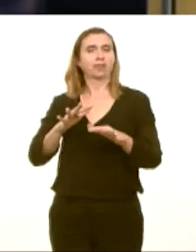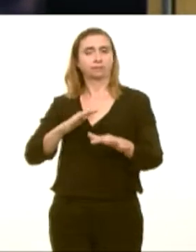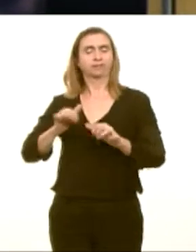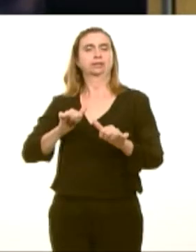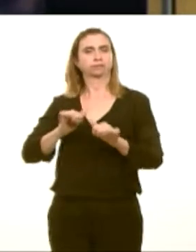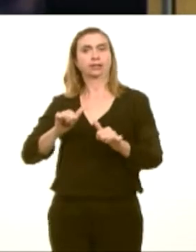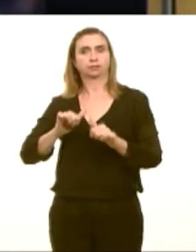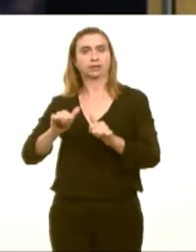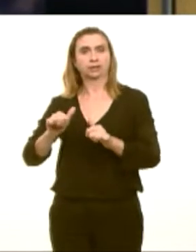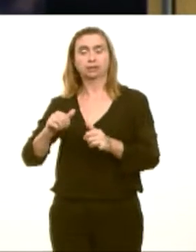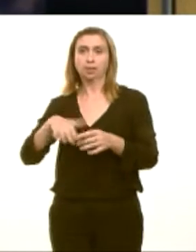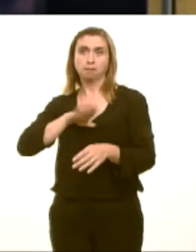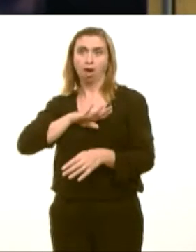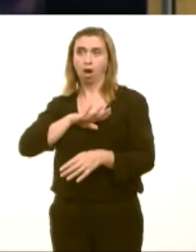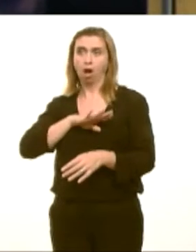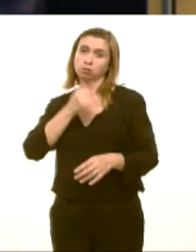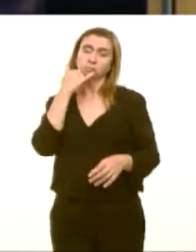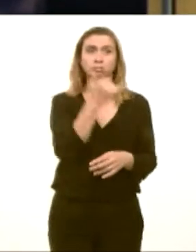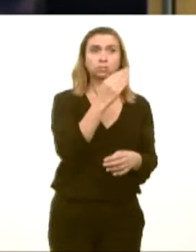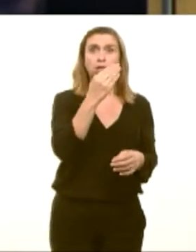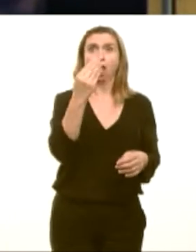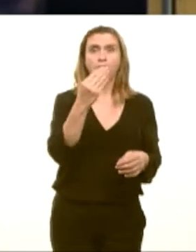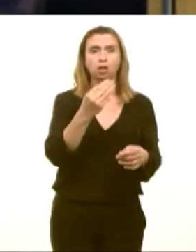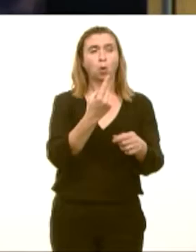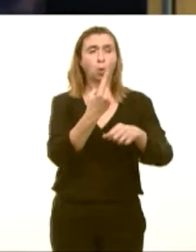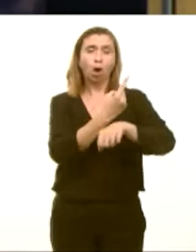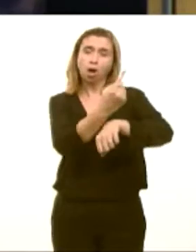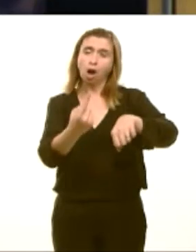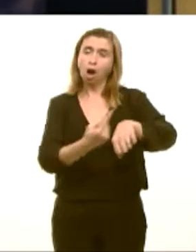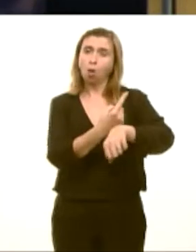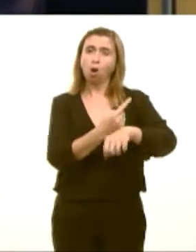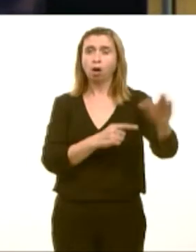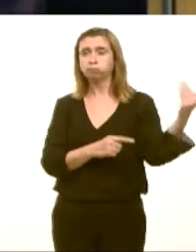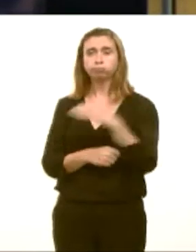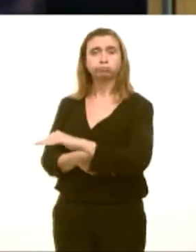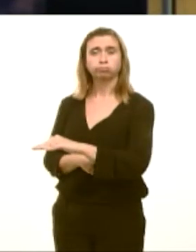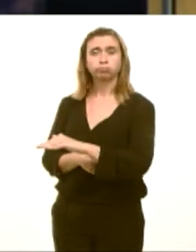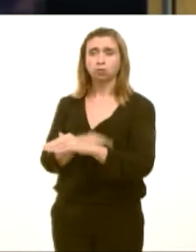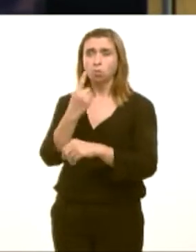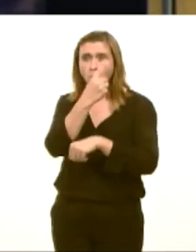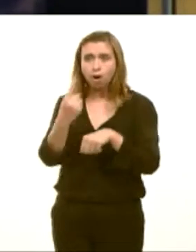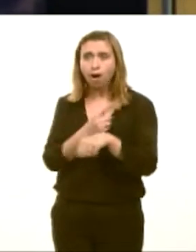a code red, but it took the ambulance an hour to arrive from Porth to Glynneath, where there is an ambulance station.